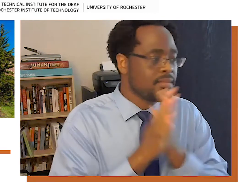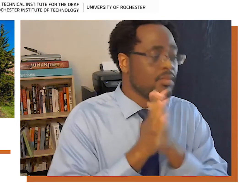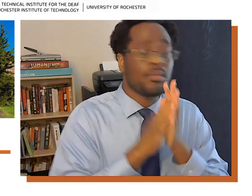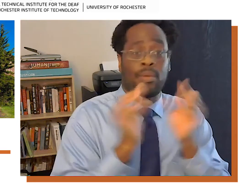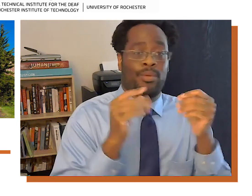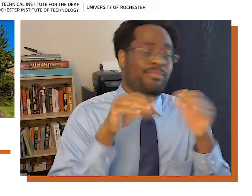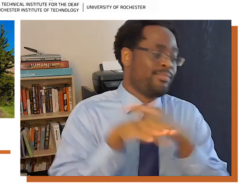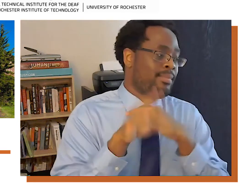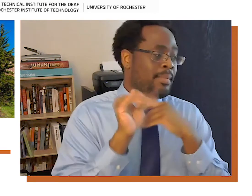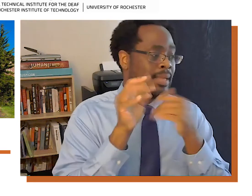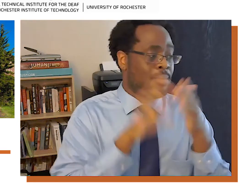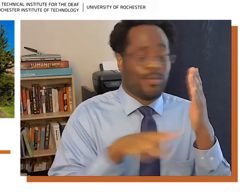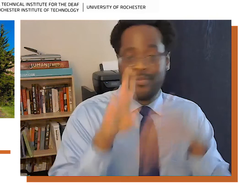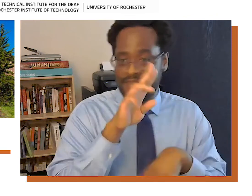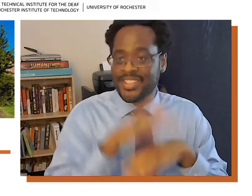at Miami University...